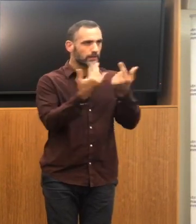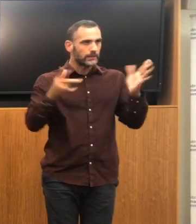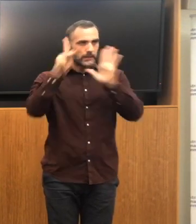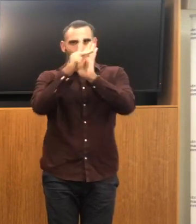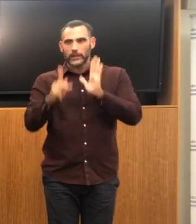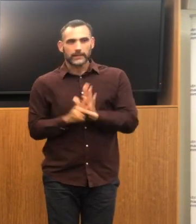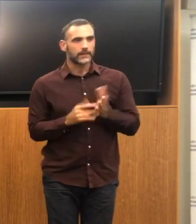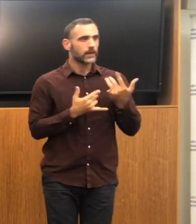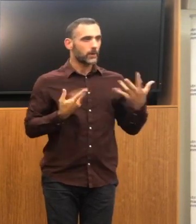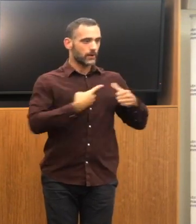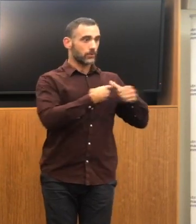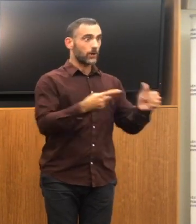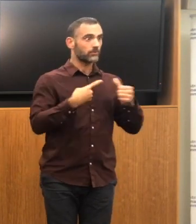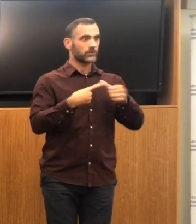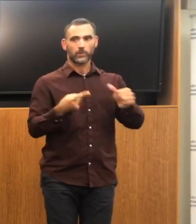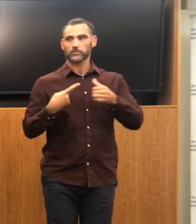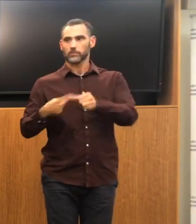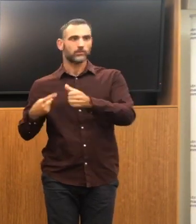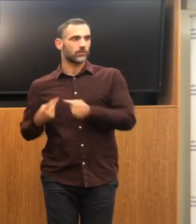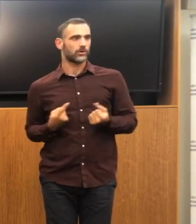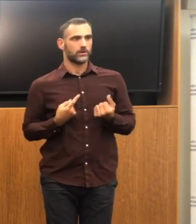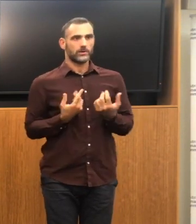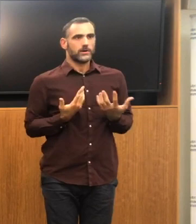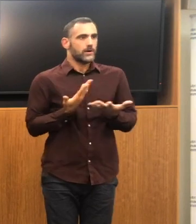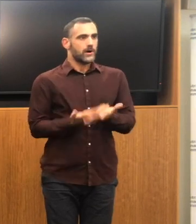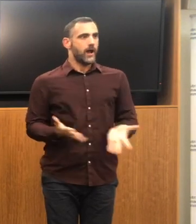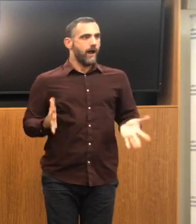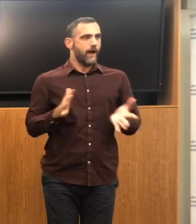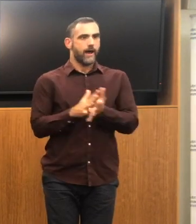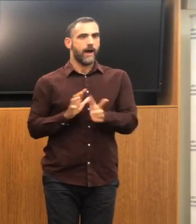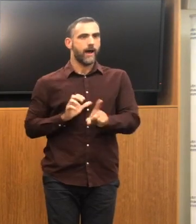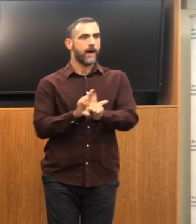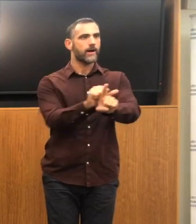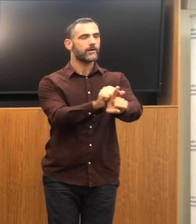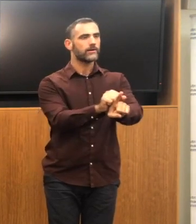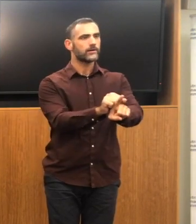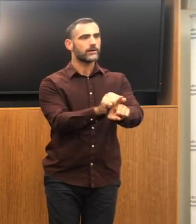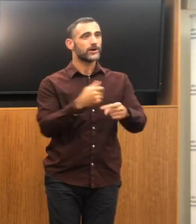to respond to, and so we're quite aware it's not in any way